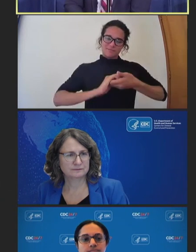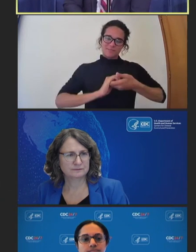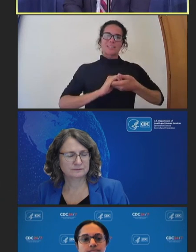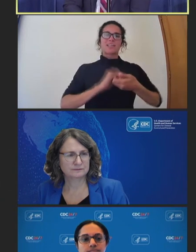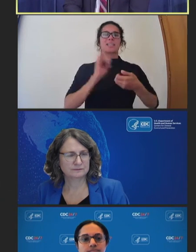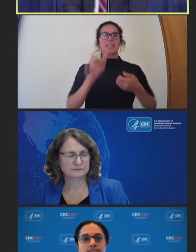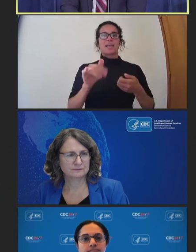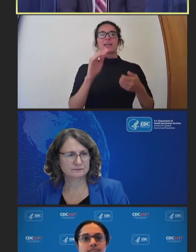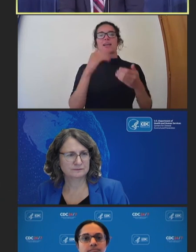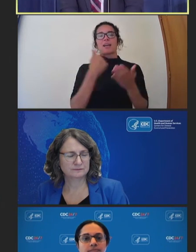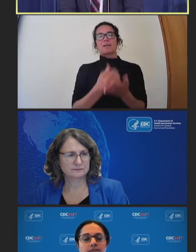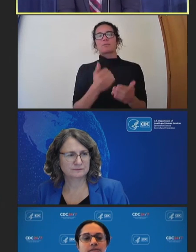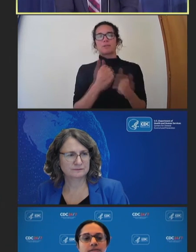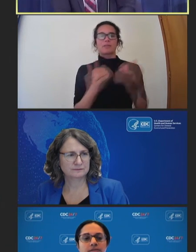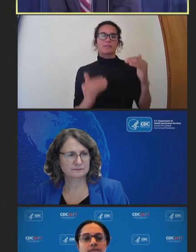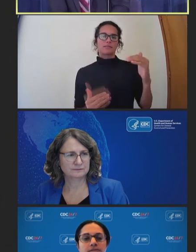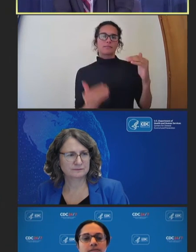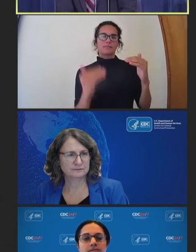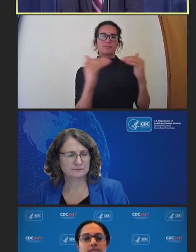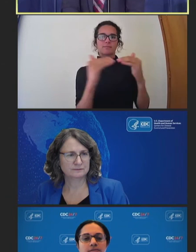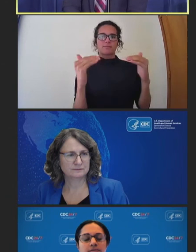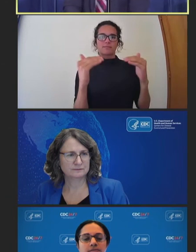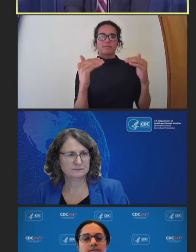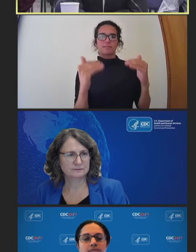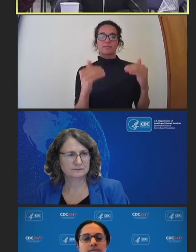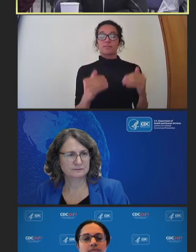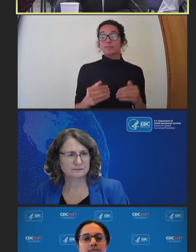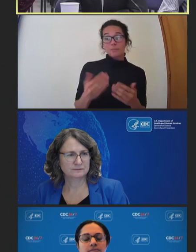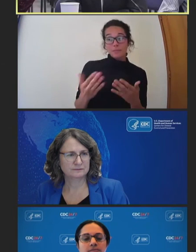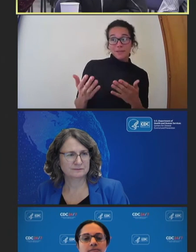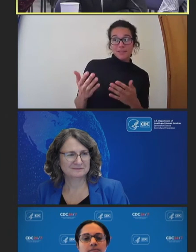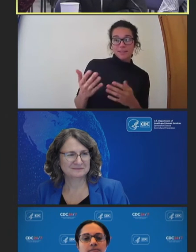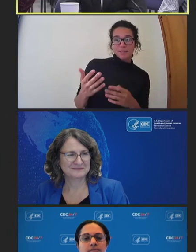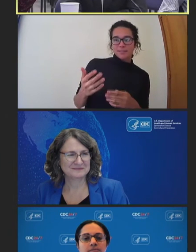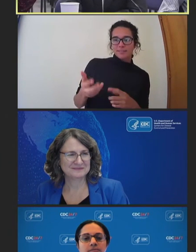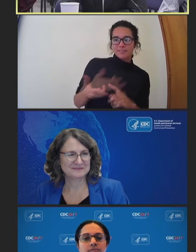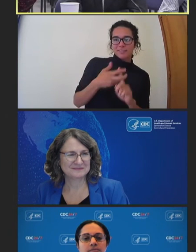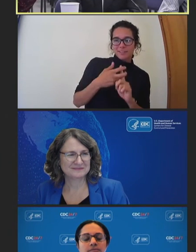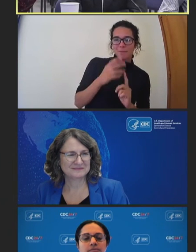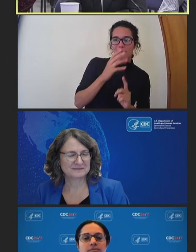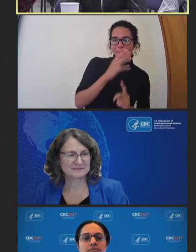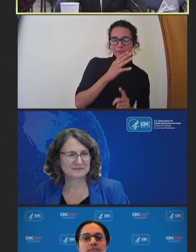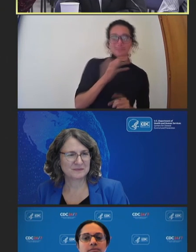Robert Hopkins: And get moms involved potentially also. Tevin Warren: Moms. Yeah. Absolutely.